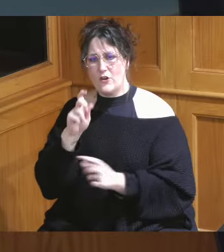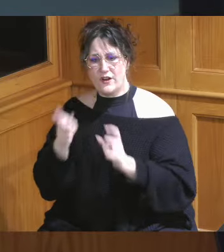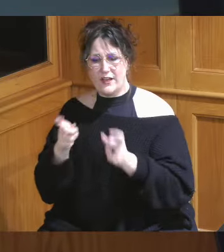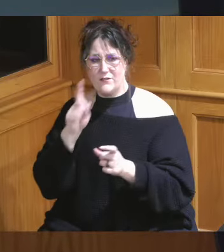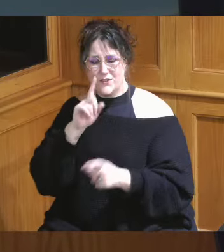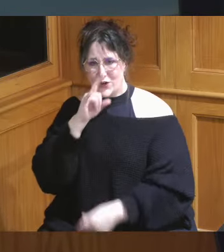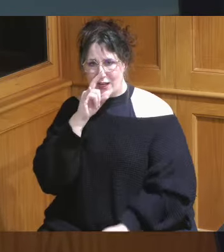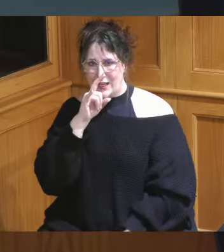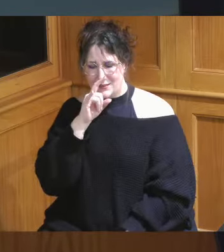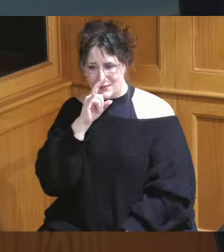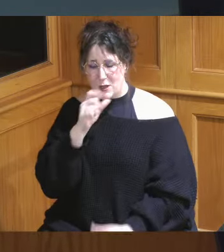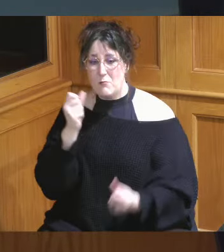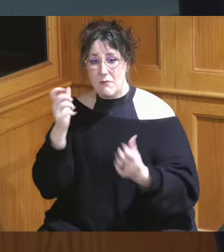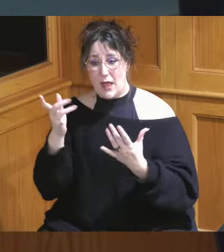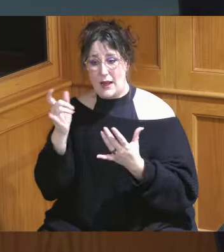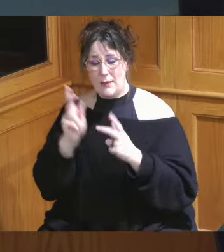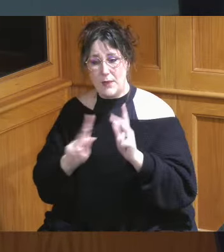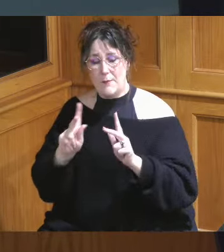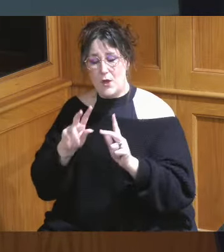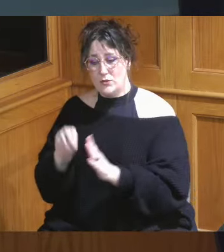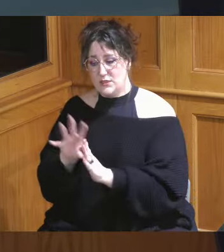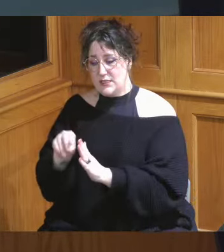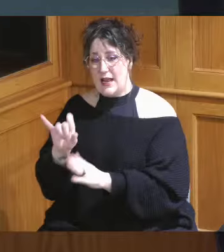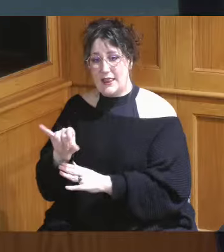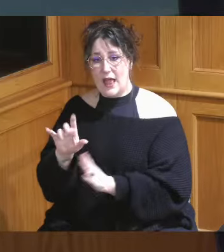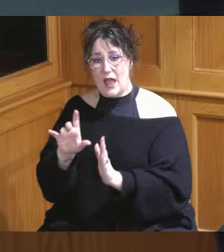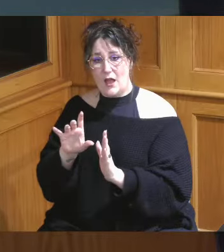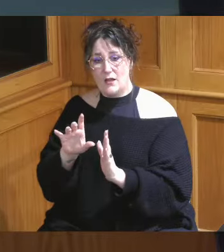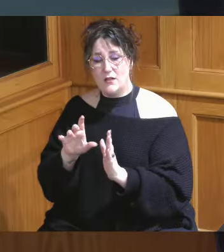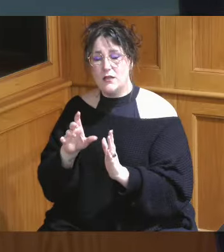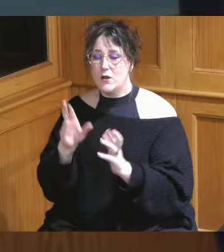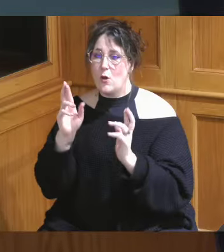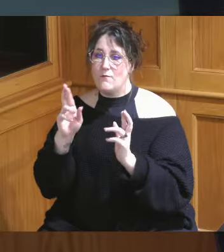that's and a lot of people scan the code and so hopefully donated after. Nobody wanted to take